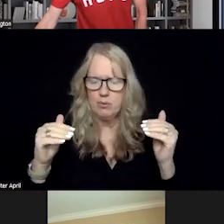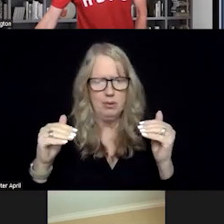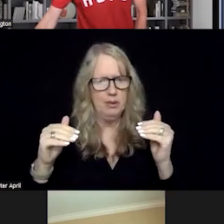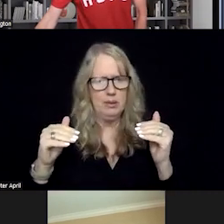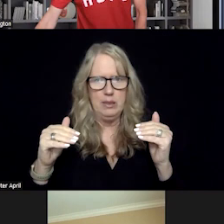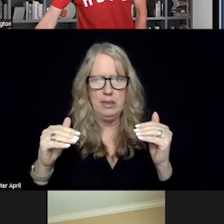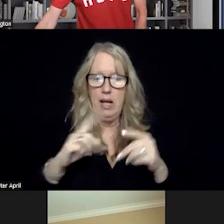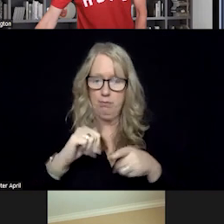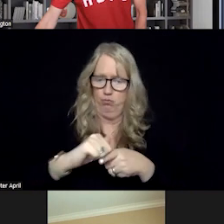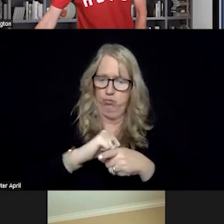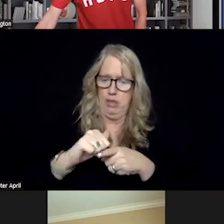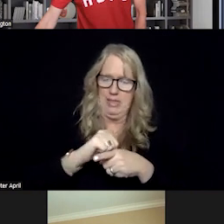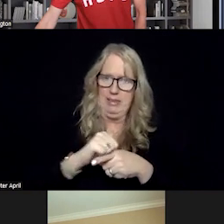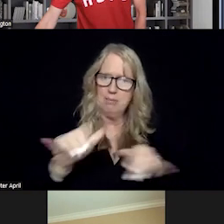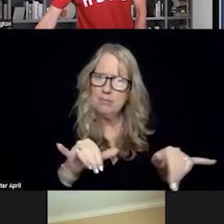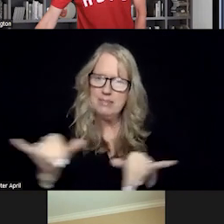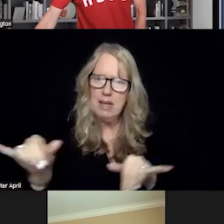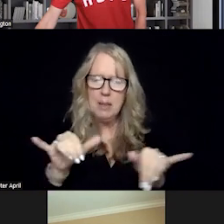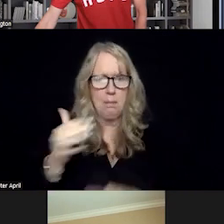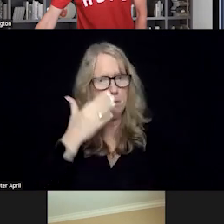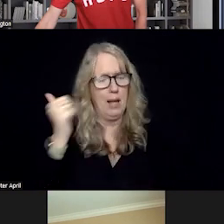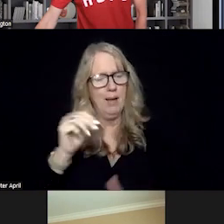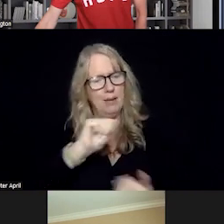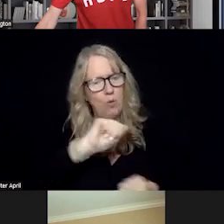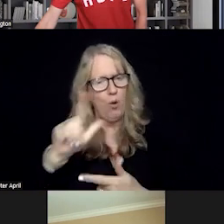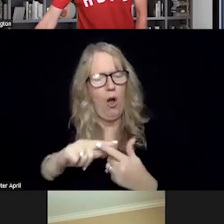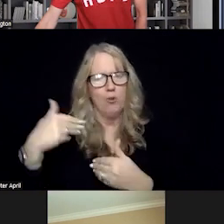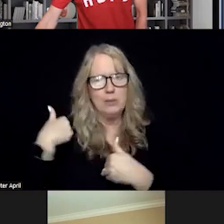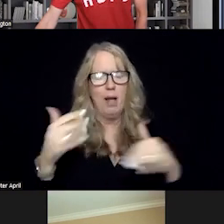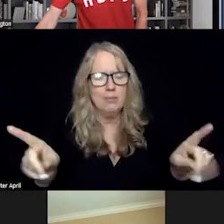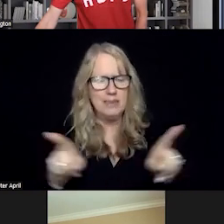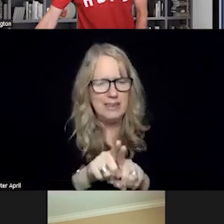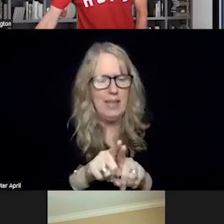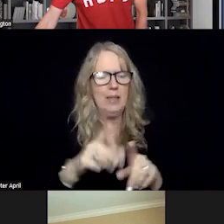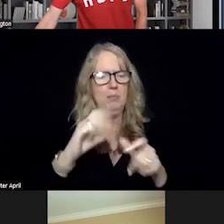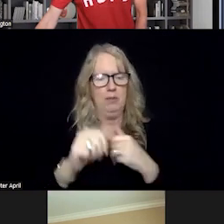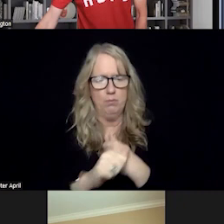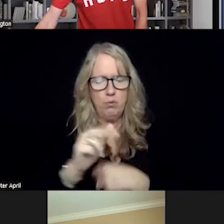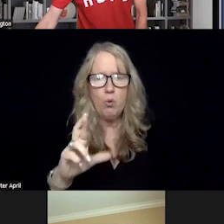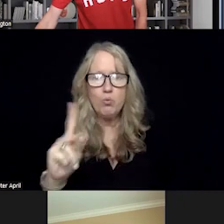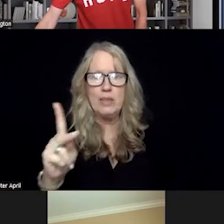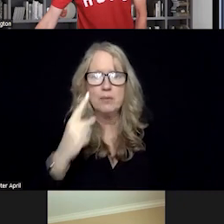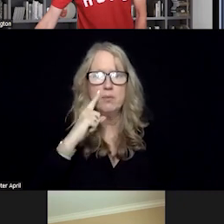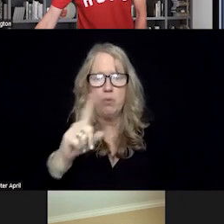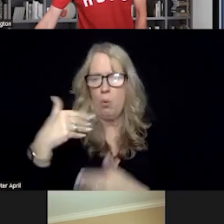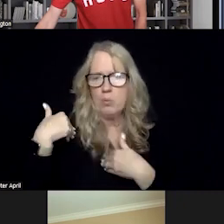TRAINING BECAUSE THEY ARE ALL RESPONSIBLE FOR THE SAME THINGS AND THEY HAVE THE SAME RISK IN TERMS OF LIABILITY. SO WE